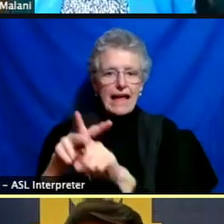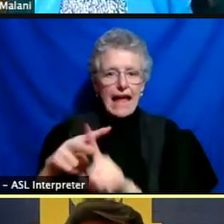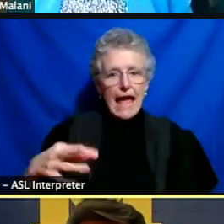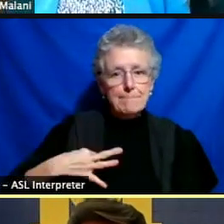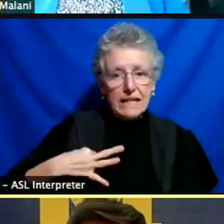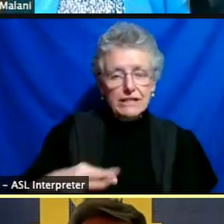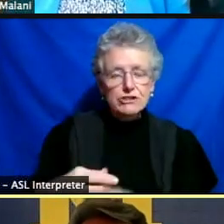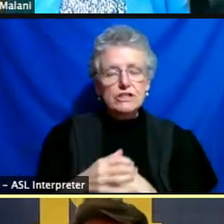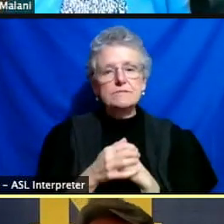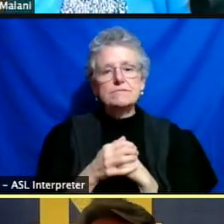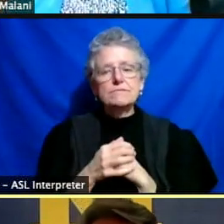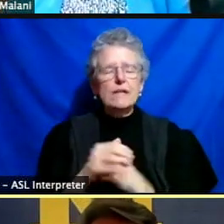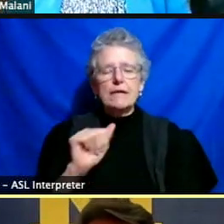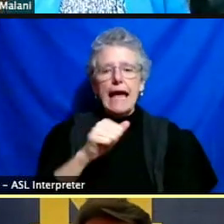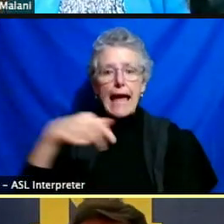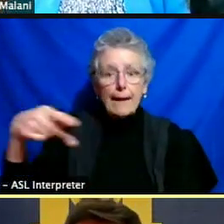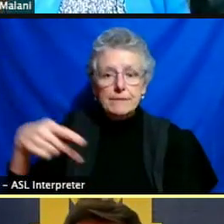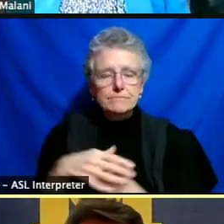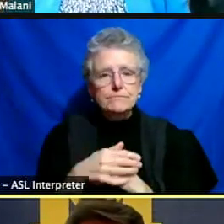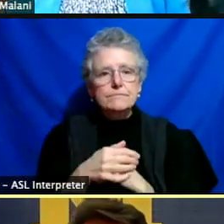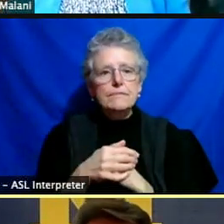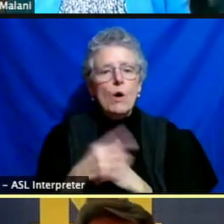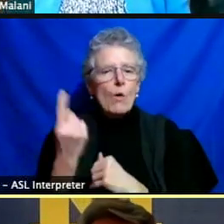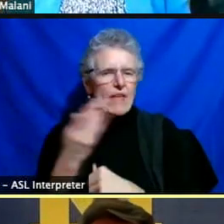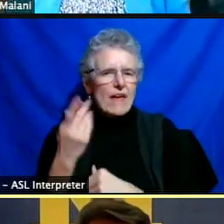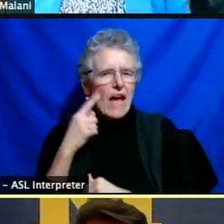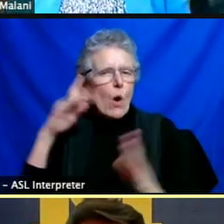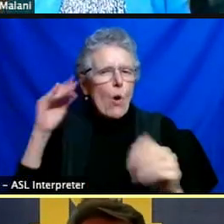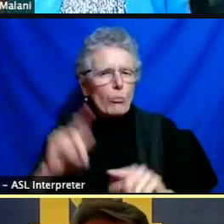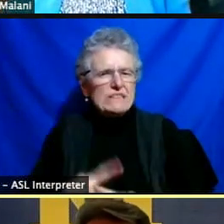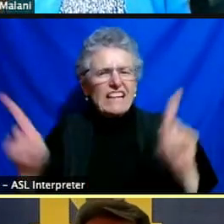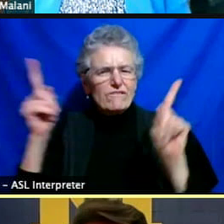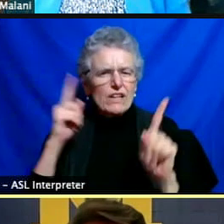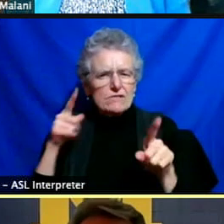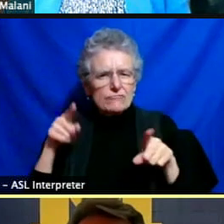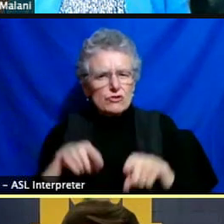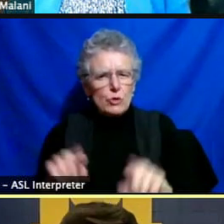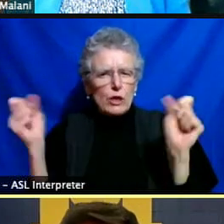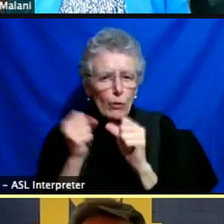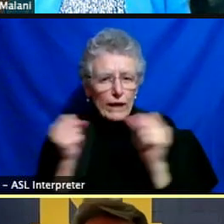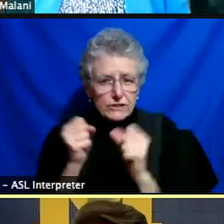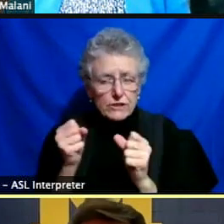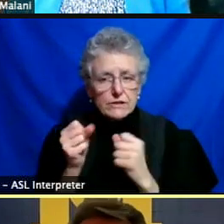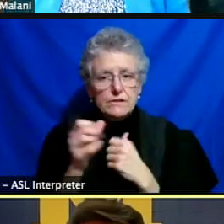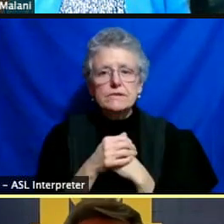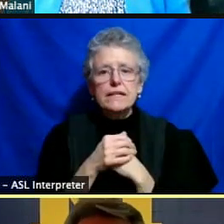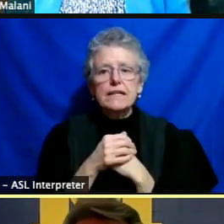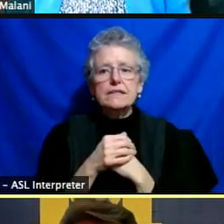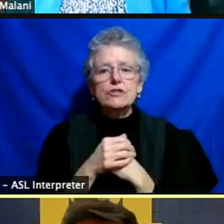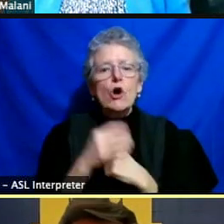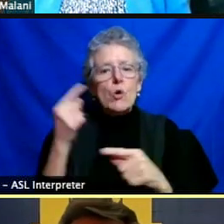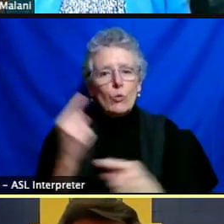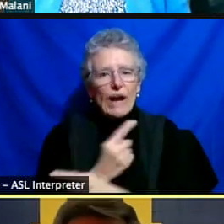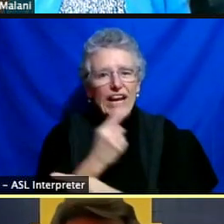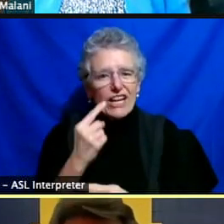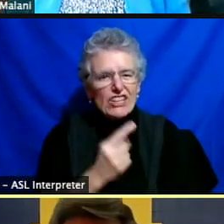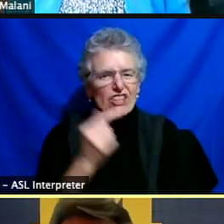One thing that I hope is very different in the winter semester, it's socialization of regular daily use of ResponsiBLUE